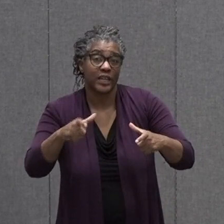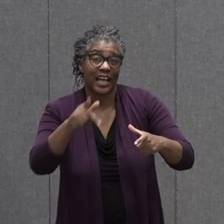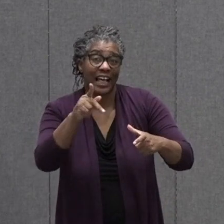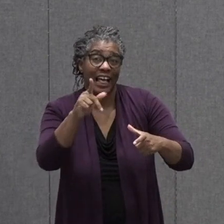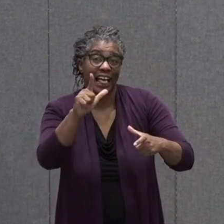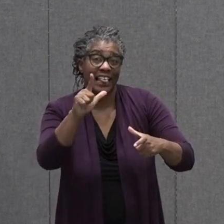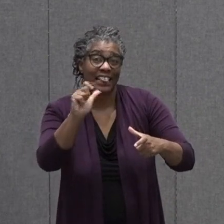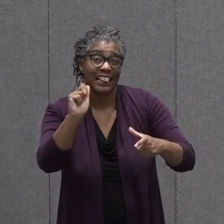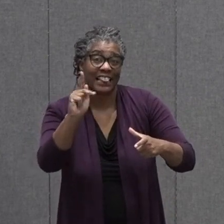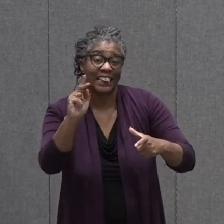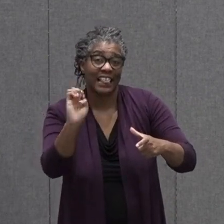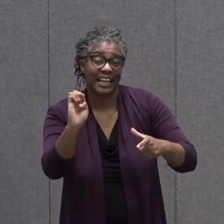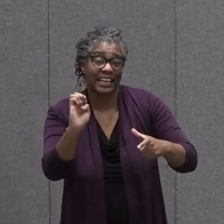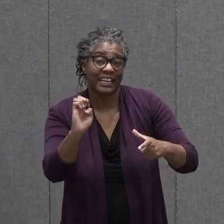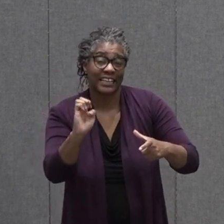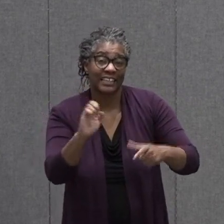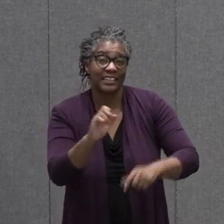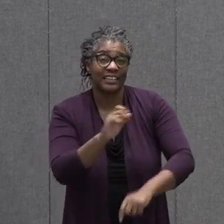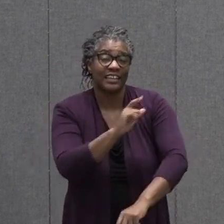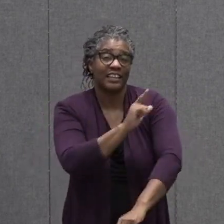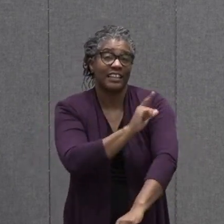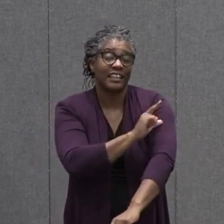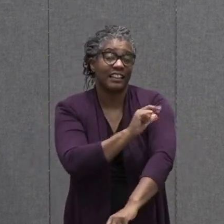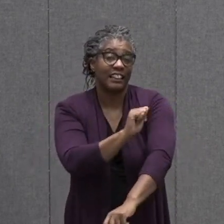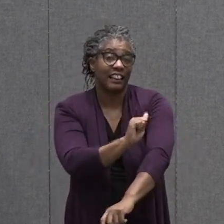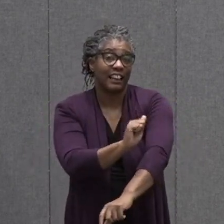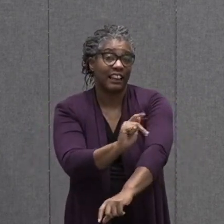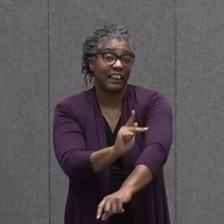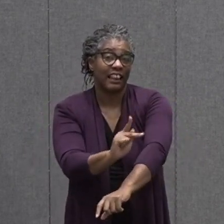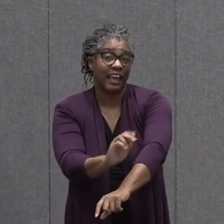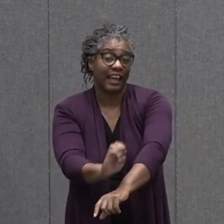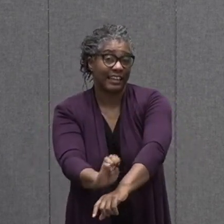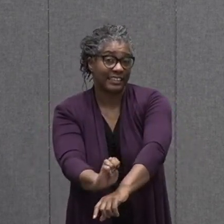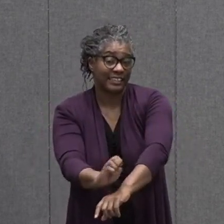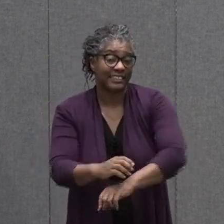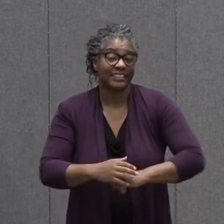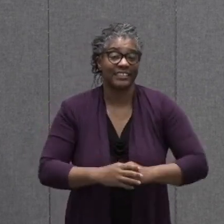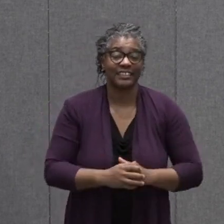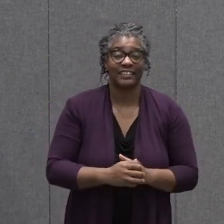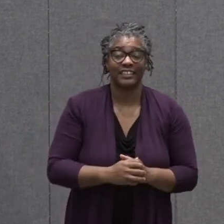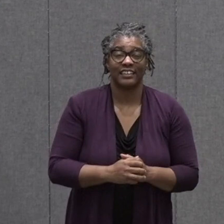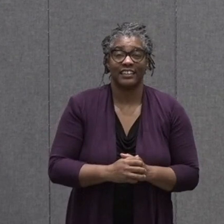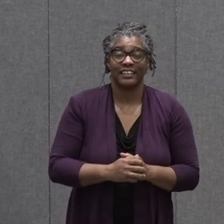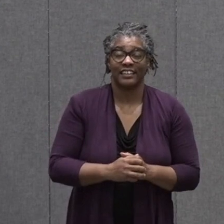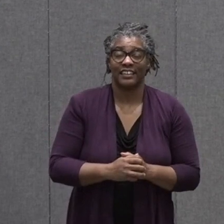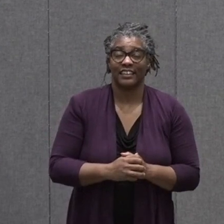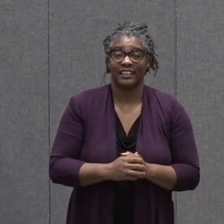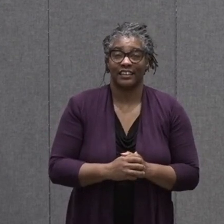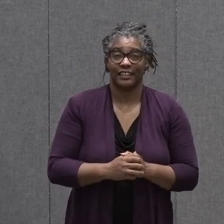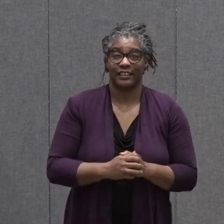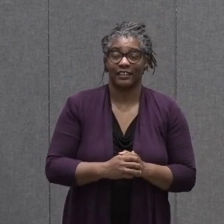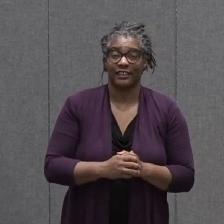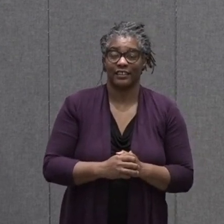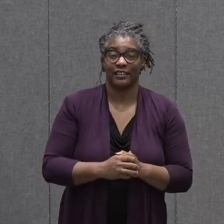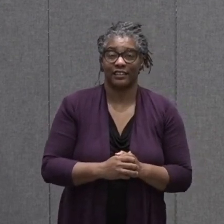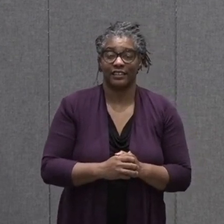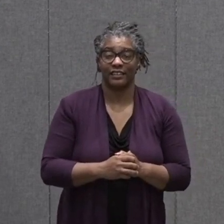L-a-kuh, lake. Let's see if we can build that word.